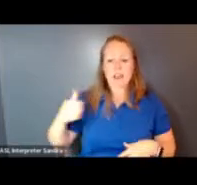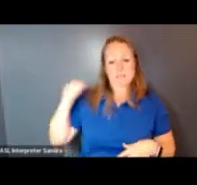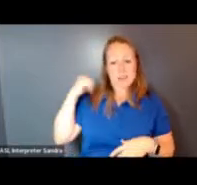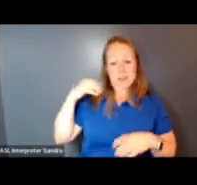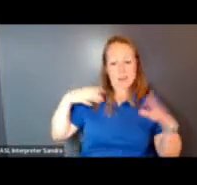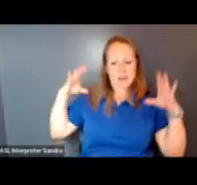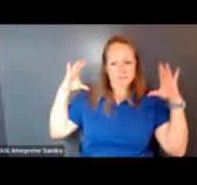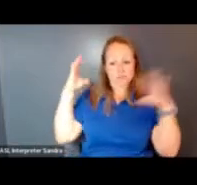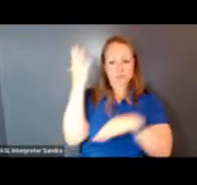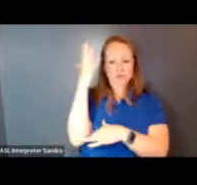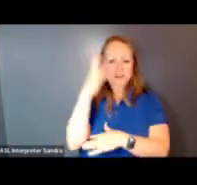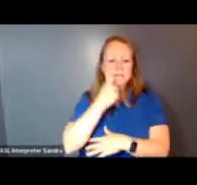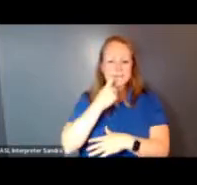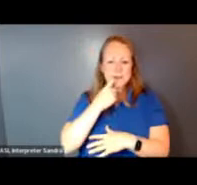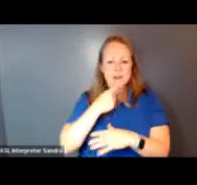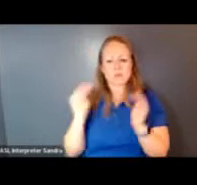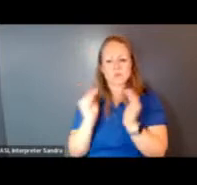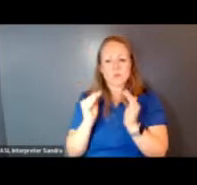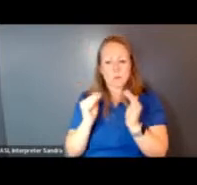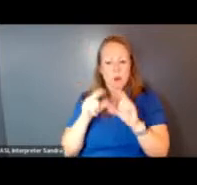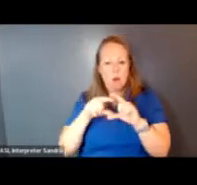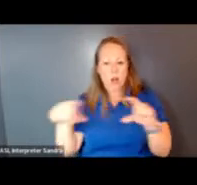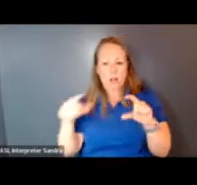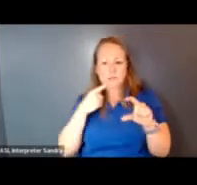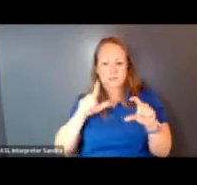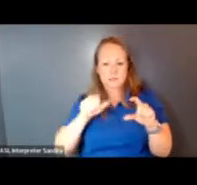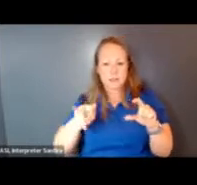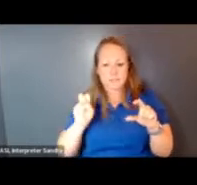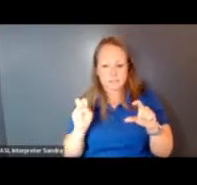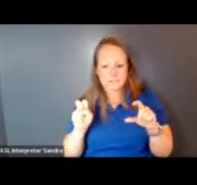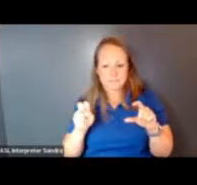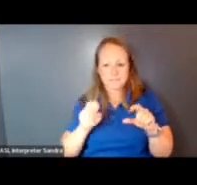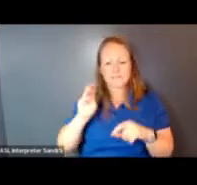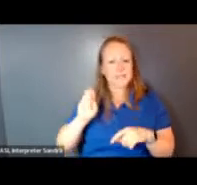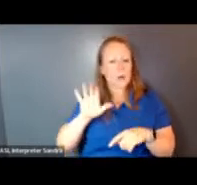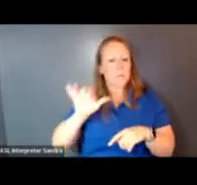on the side that says Love. Now Molly has set me up to be so great, I sure hope I can live up